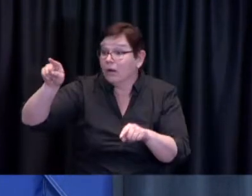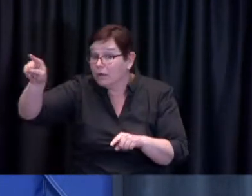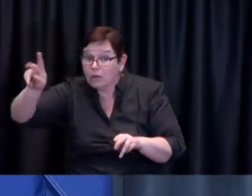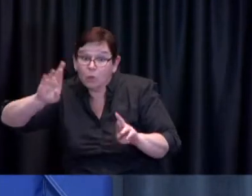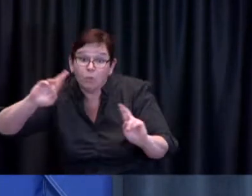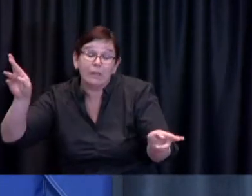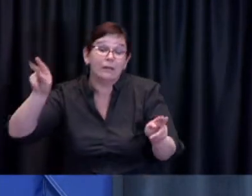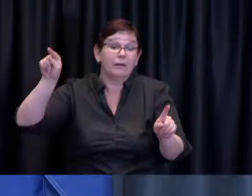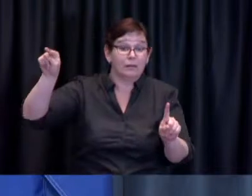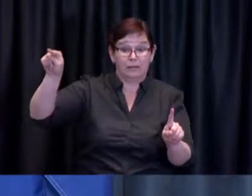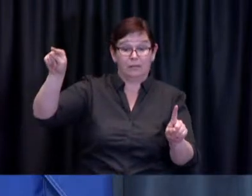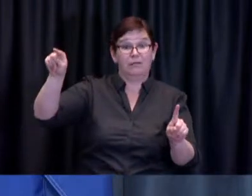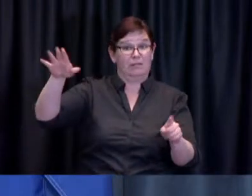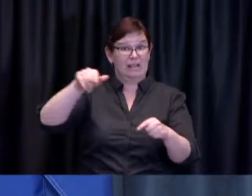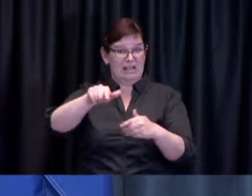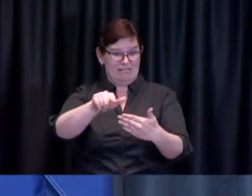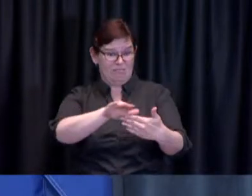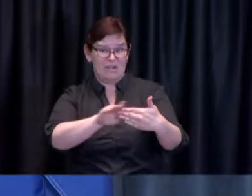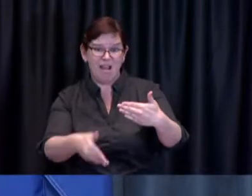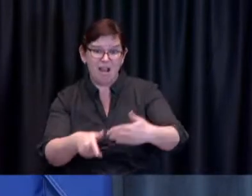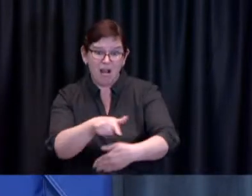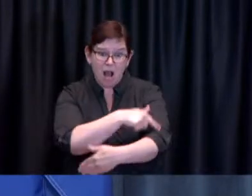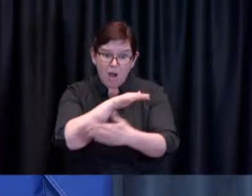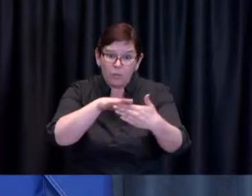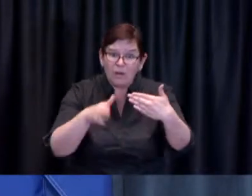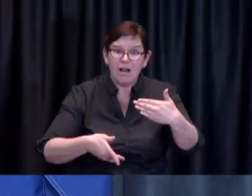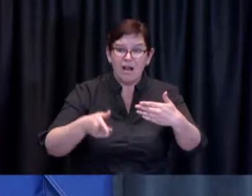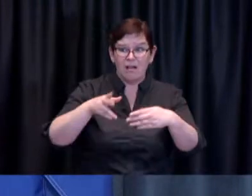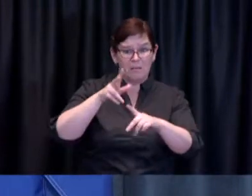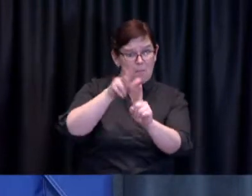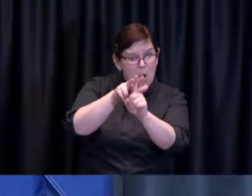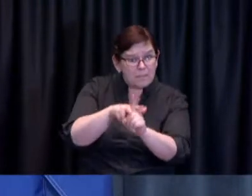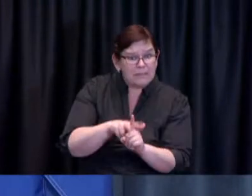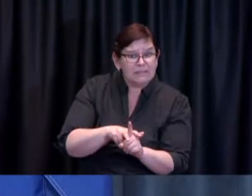additional appointments this weekend as well as the additional appointments next week will be able